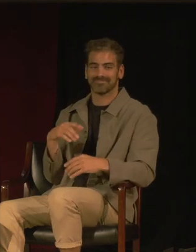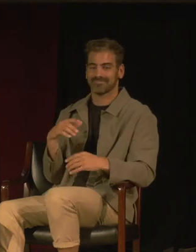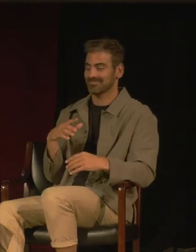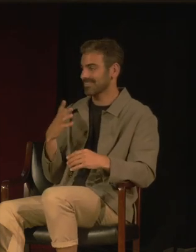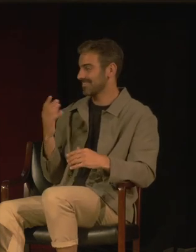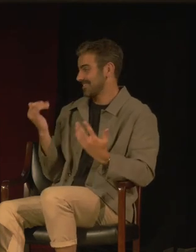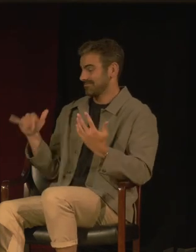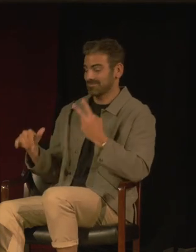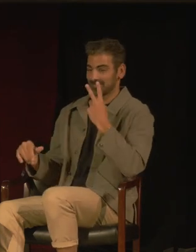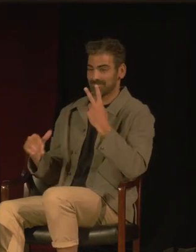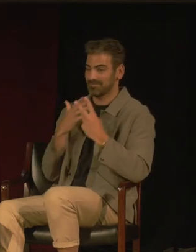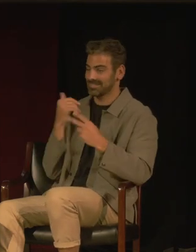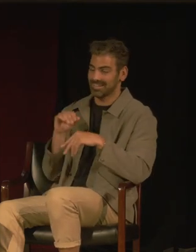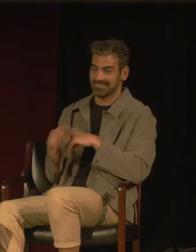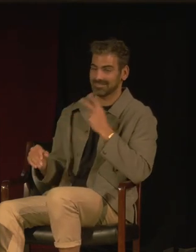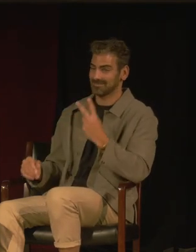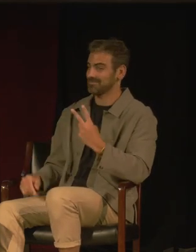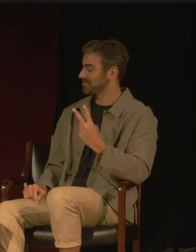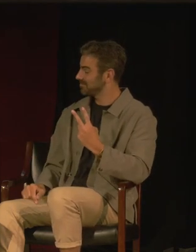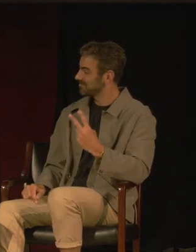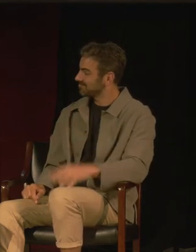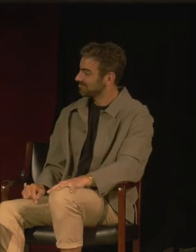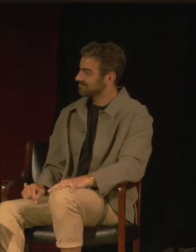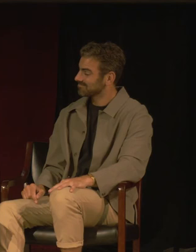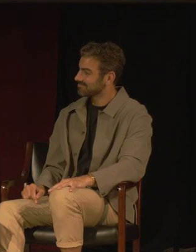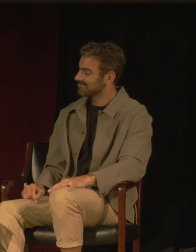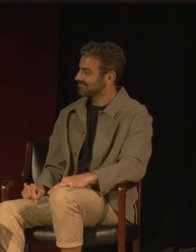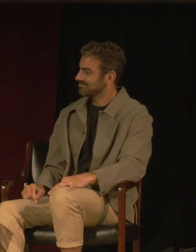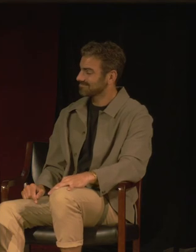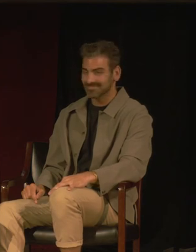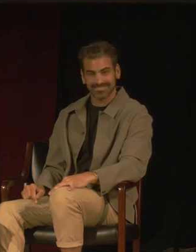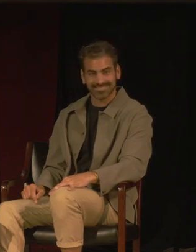ASL is incredible. Why not learn it? I'd say those two are the probably best piece of advice I could give.